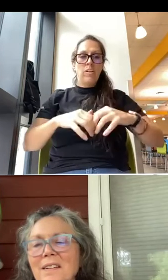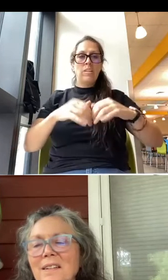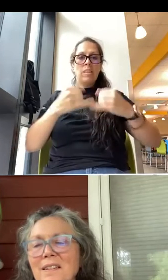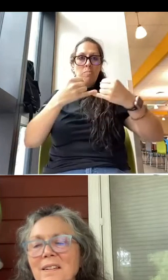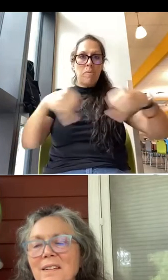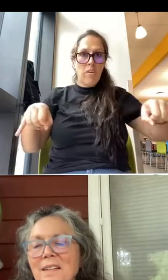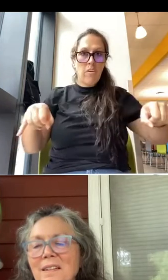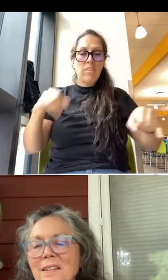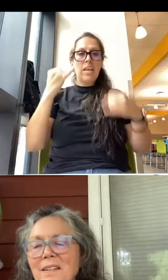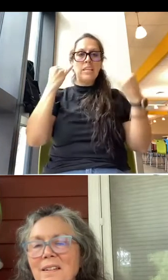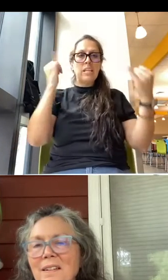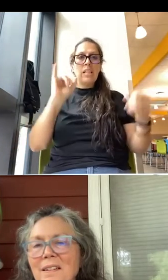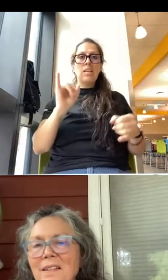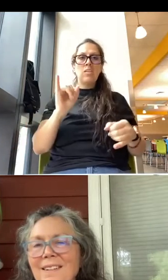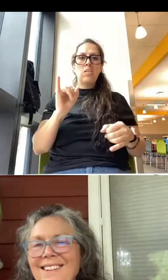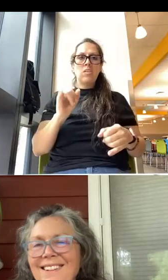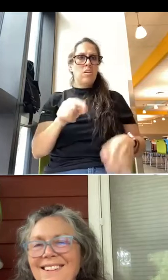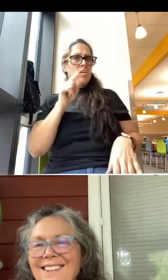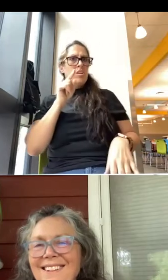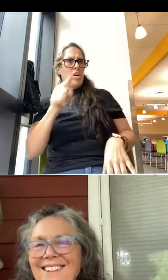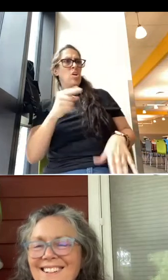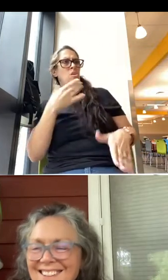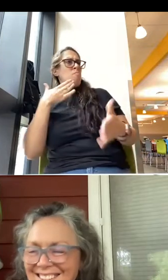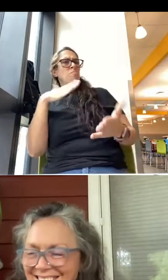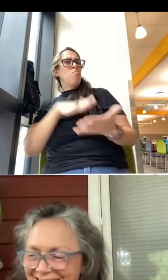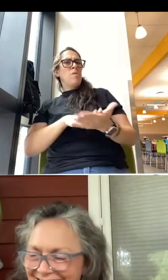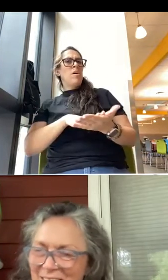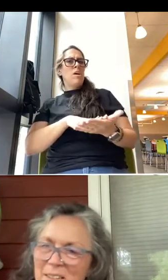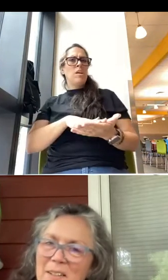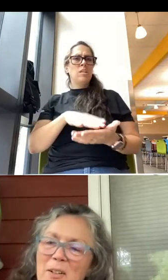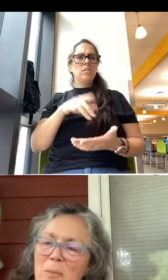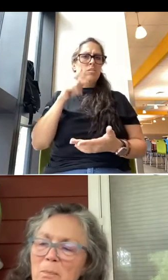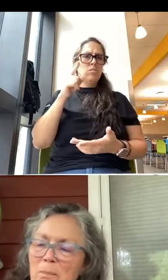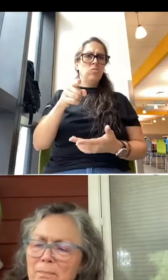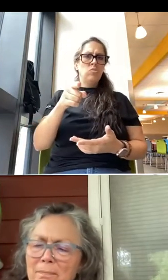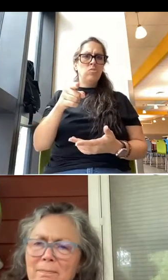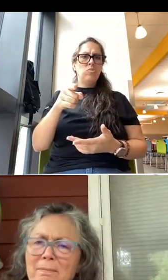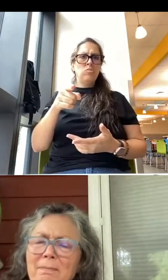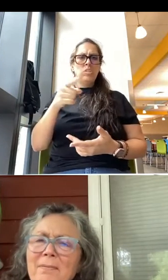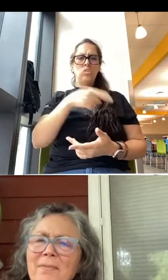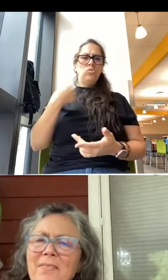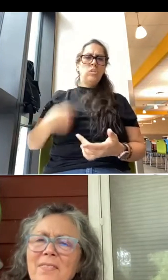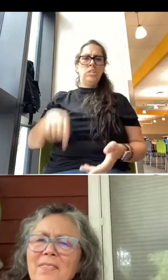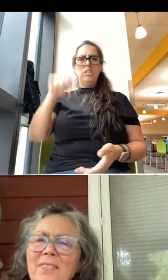that's just like, oh, like you're like bad, and like you, just, just cause, like, you know, Chinese: bad, or invasion: bad, as your dogs that eat dogs,